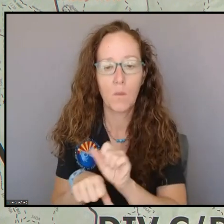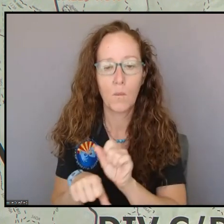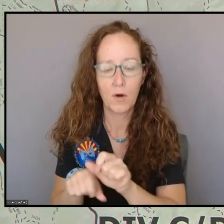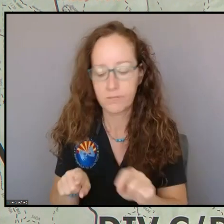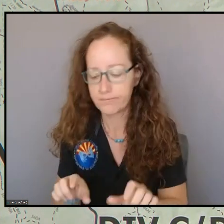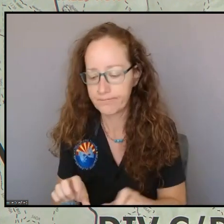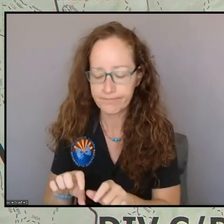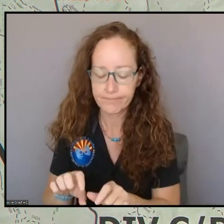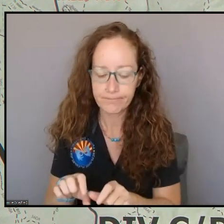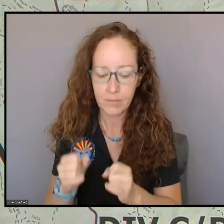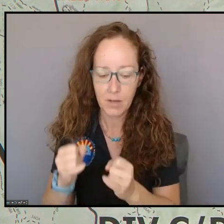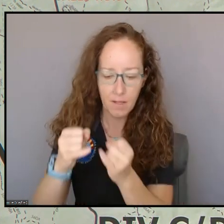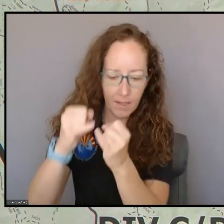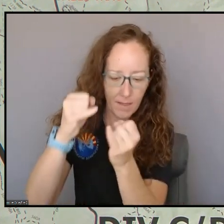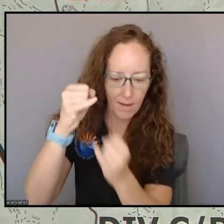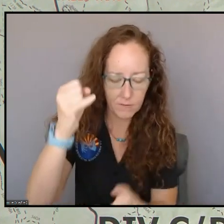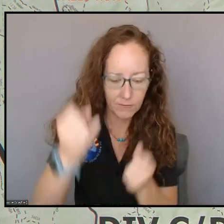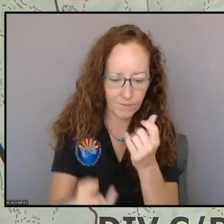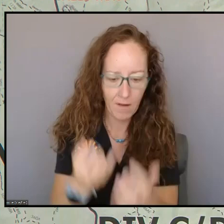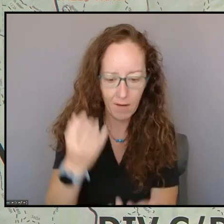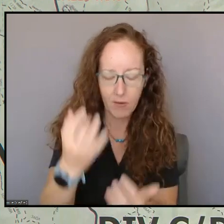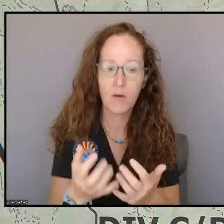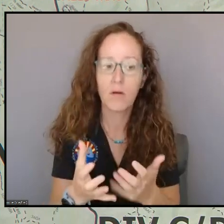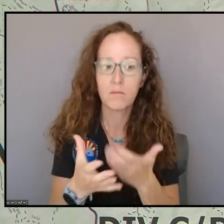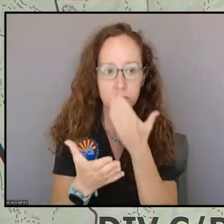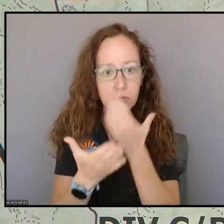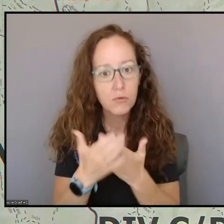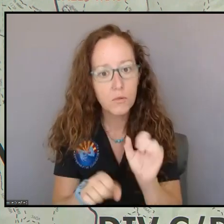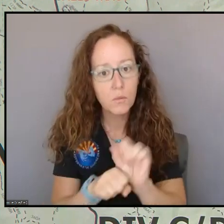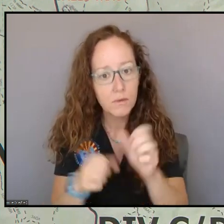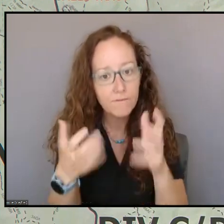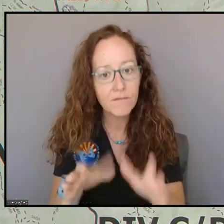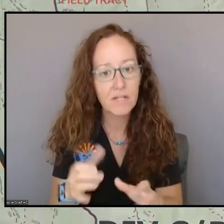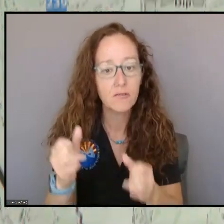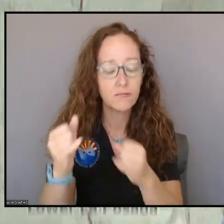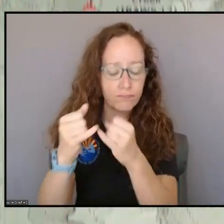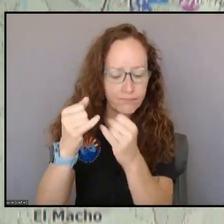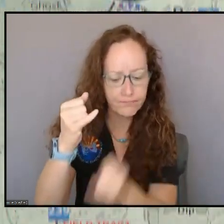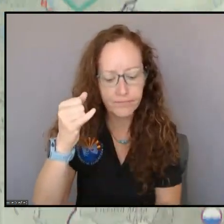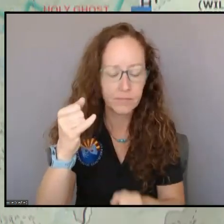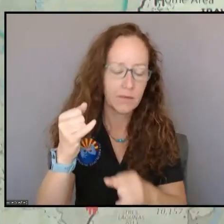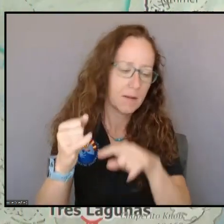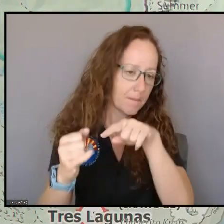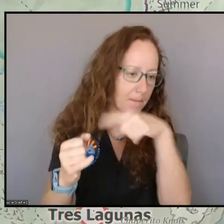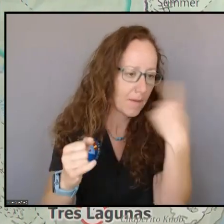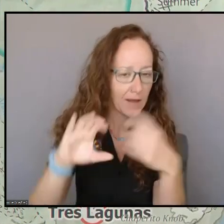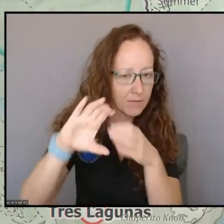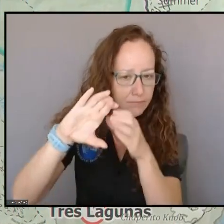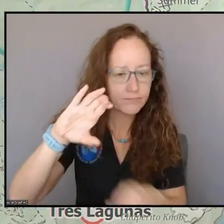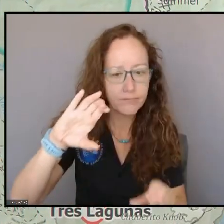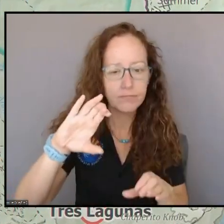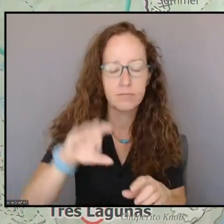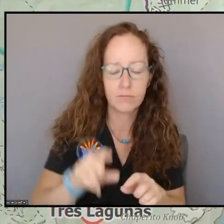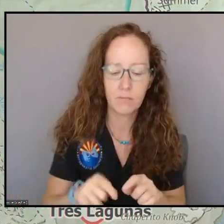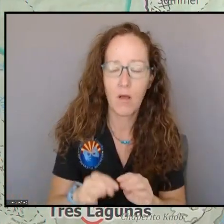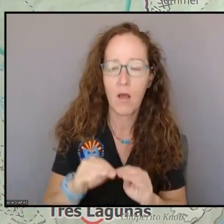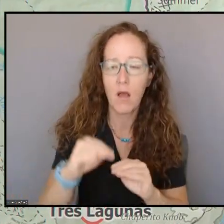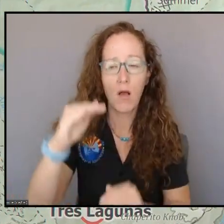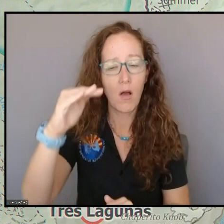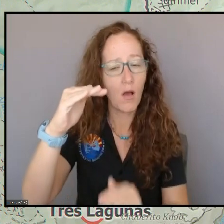lines are blackened into here now, up to just about Elk Mountain. And so those folks in there, they're developing the